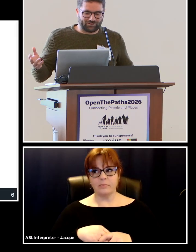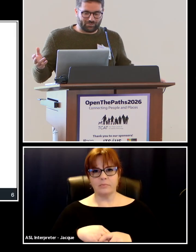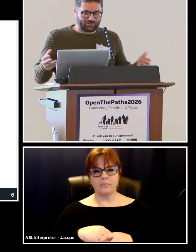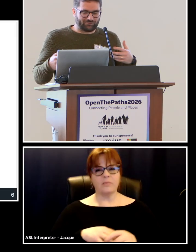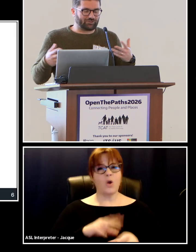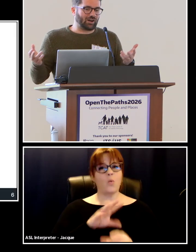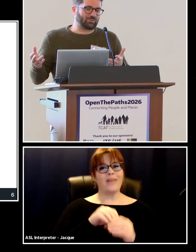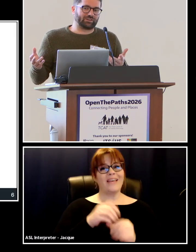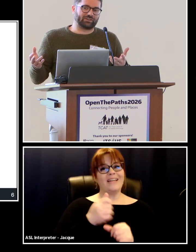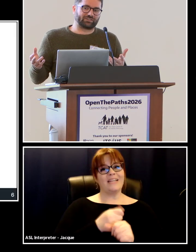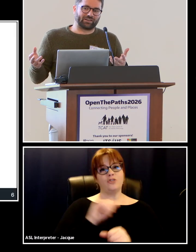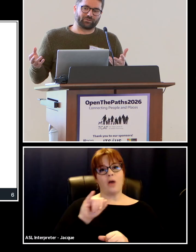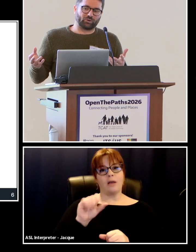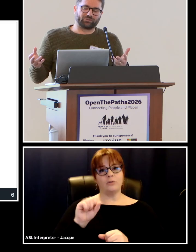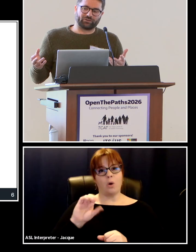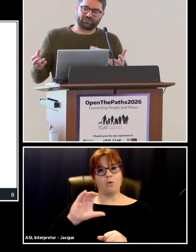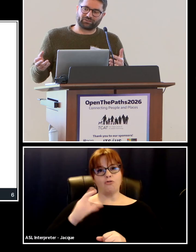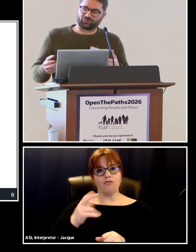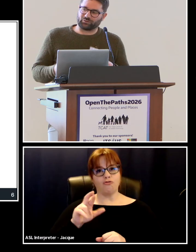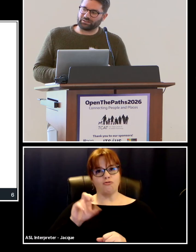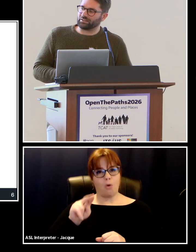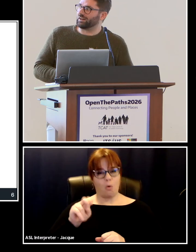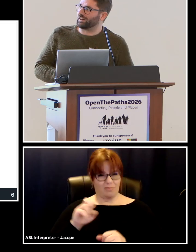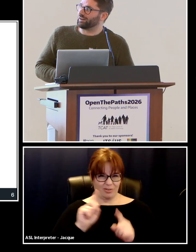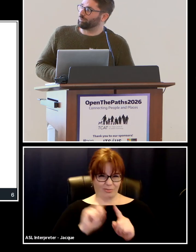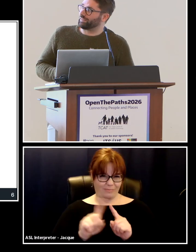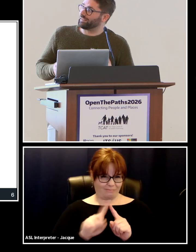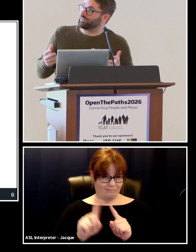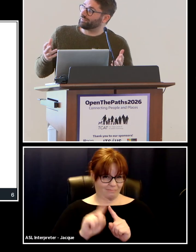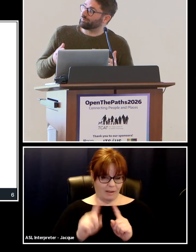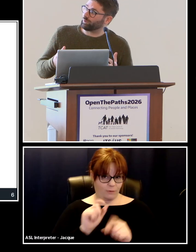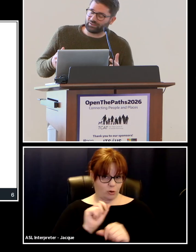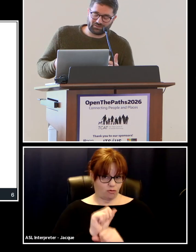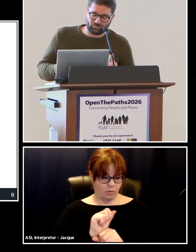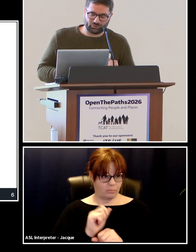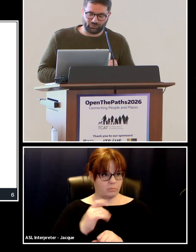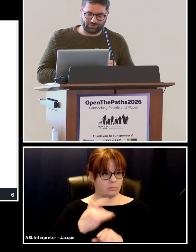there's a number of jobs that are accessible. So essentially uh within within the blue and